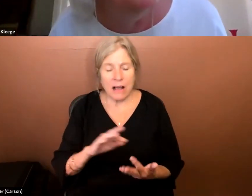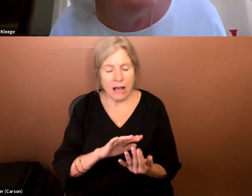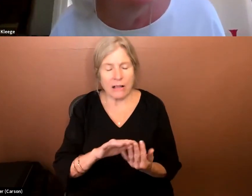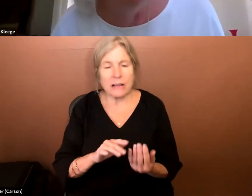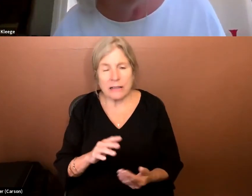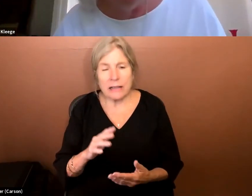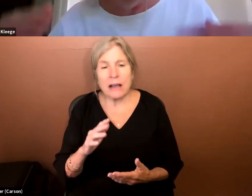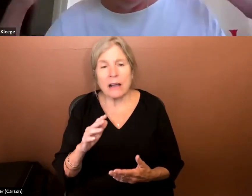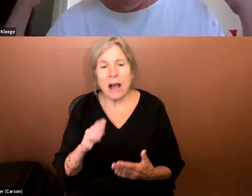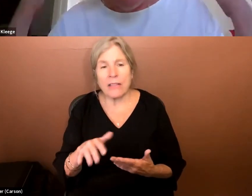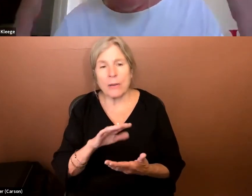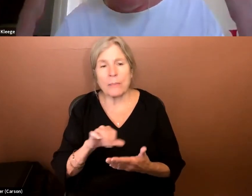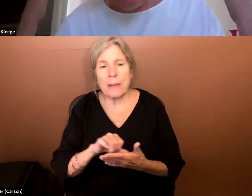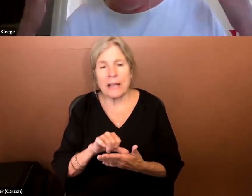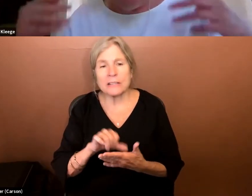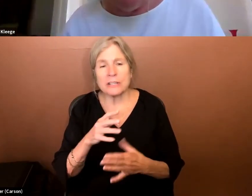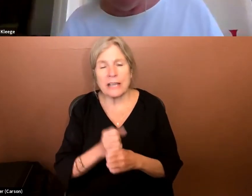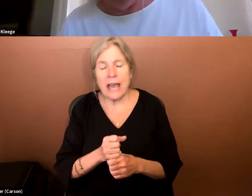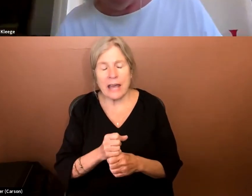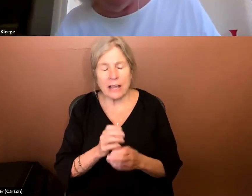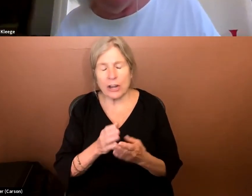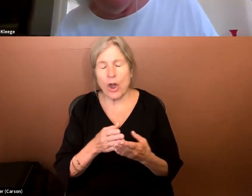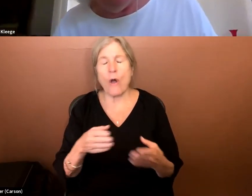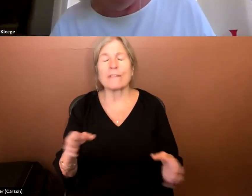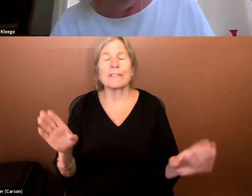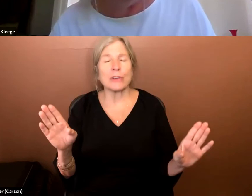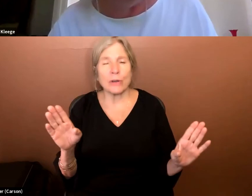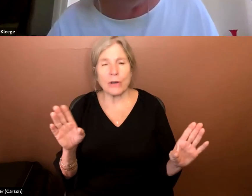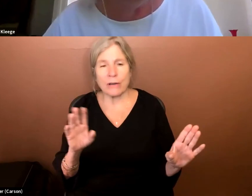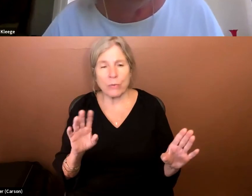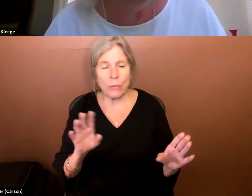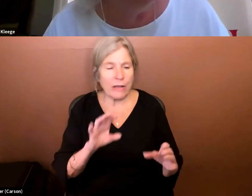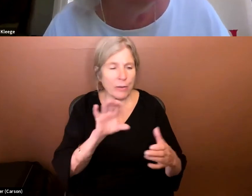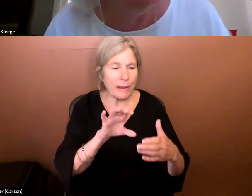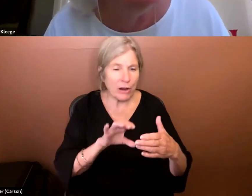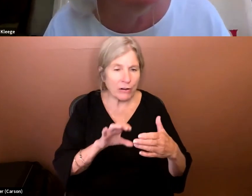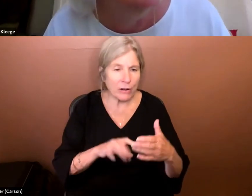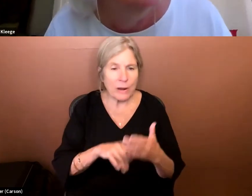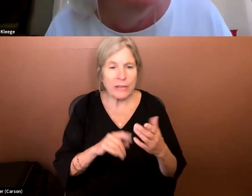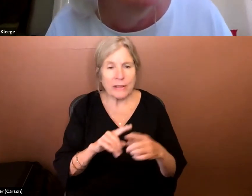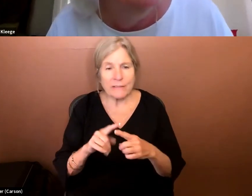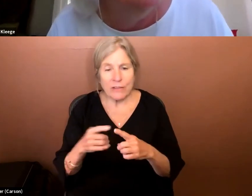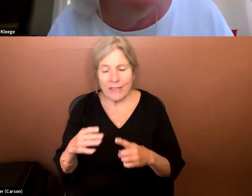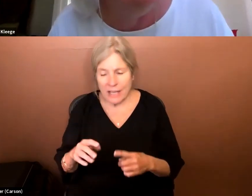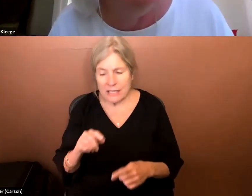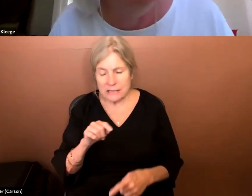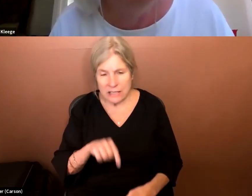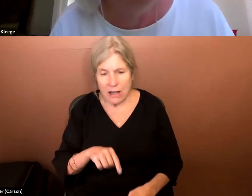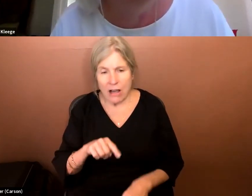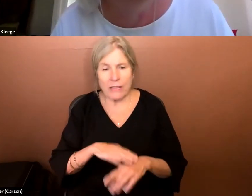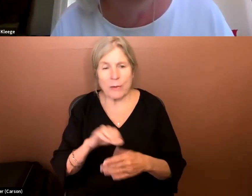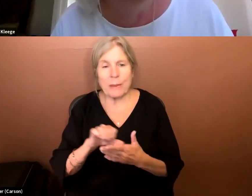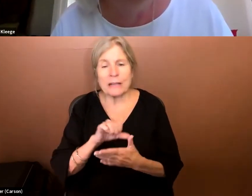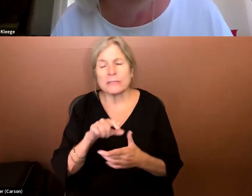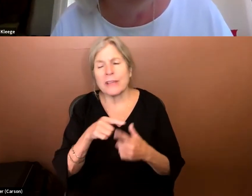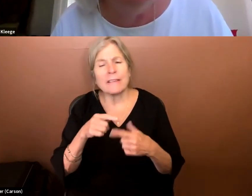the page and kind of get an overview of where are the paragraphs, where are the different things. Of course, a lot